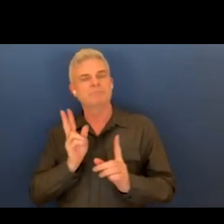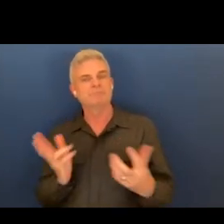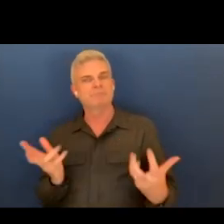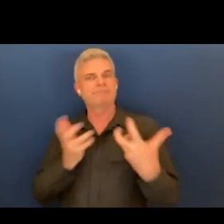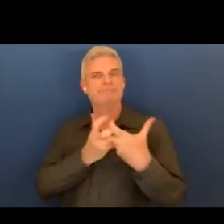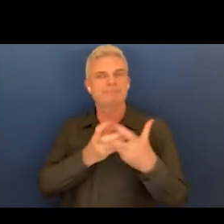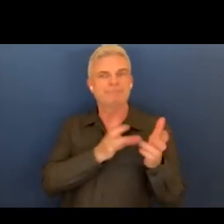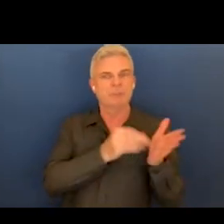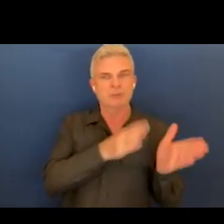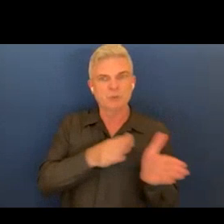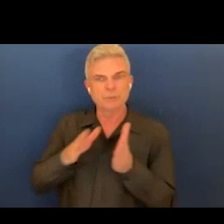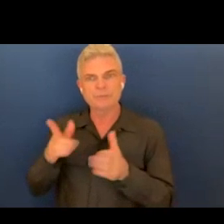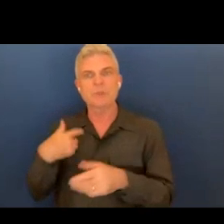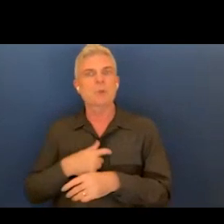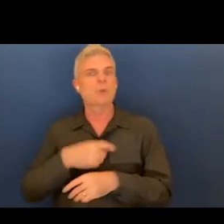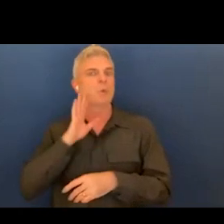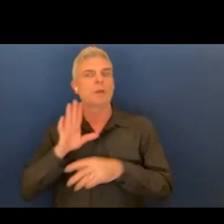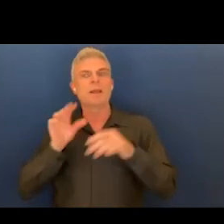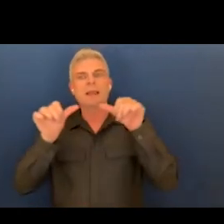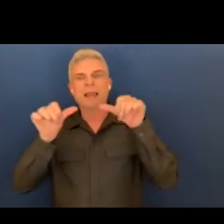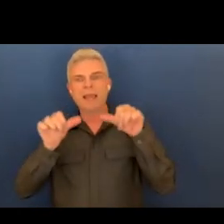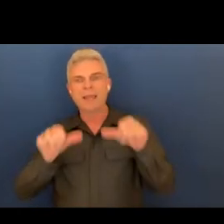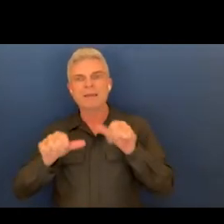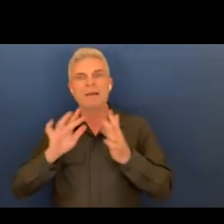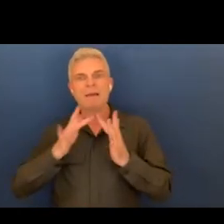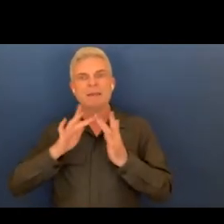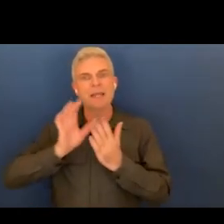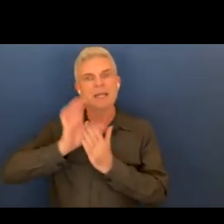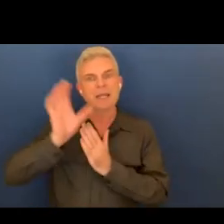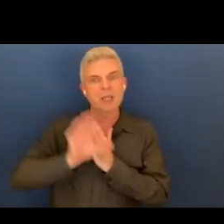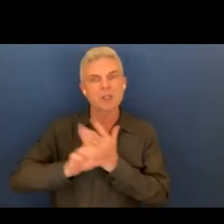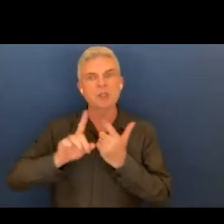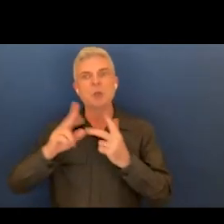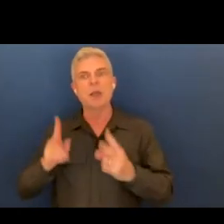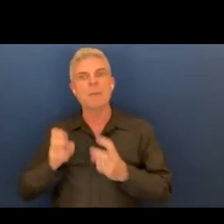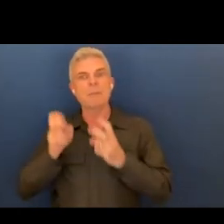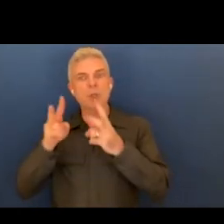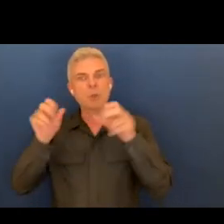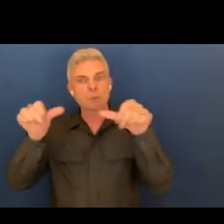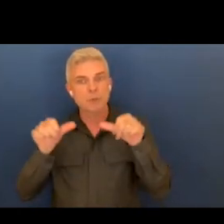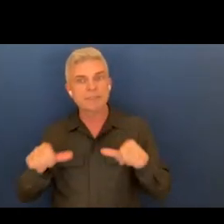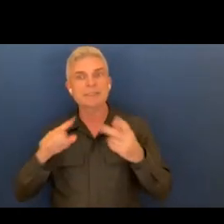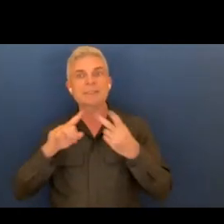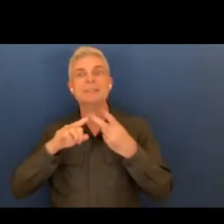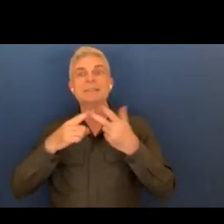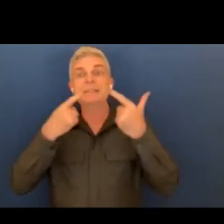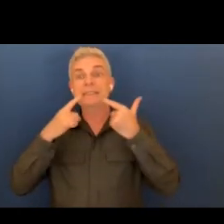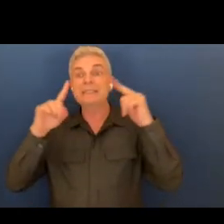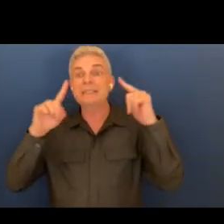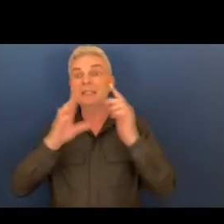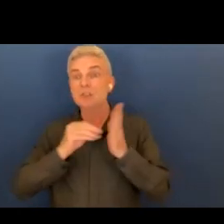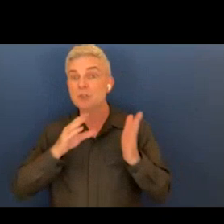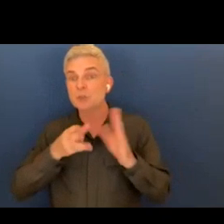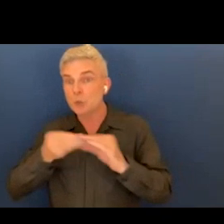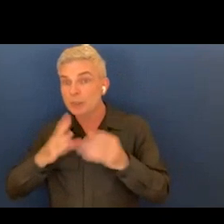to our online calendar, upload postings, success stories, and conference insights.